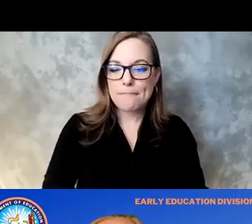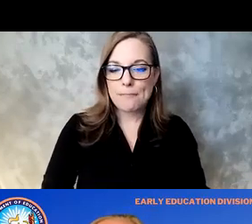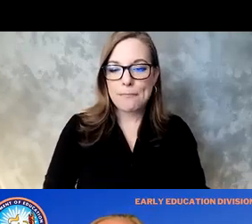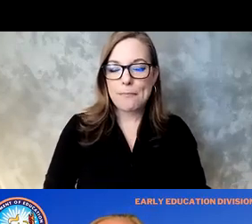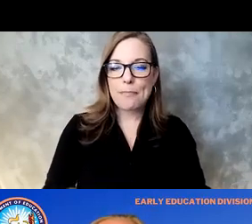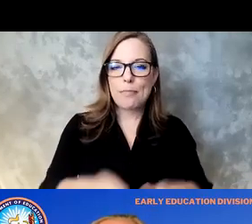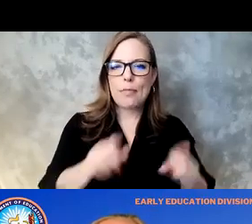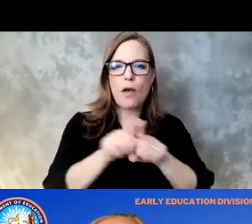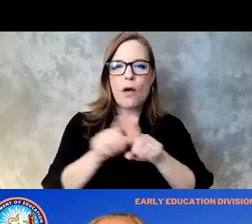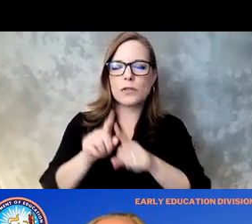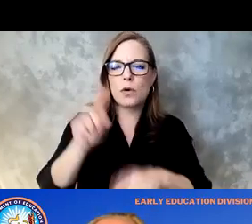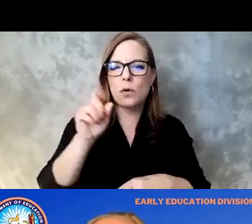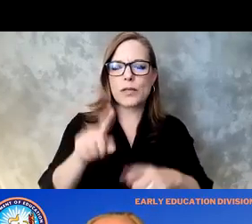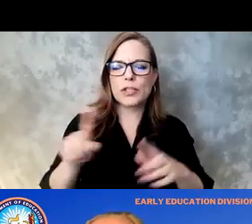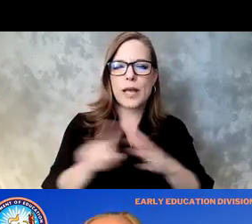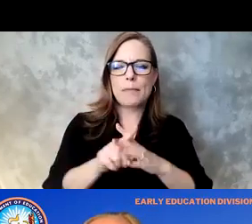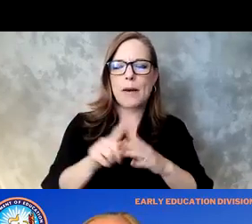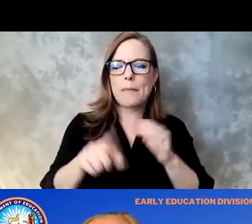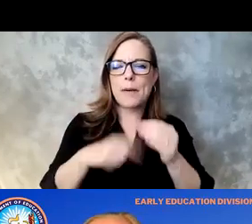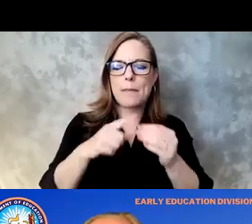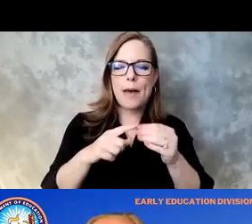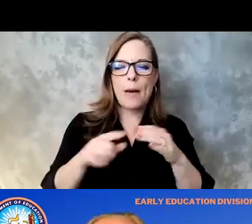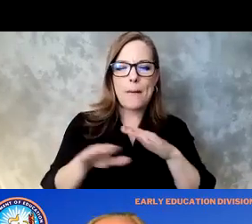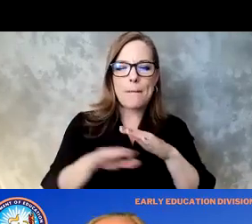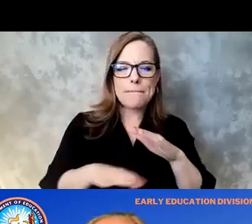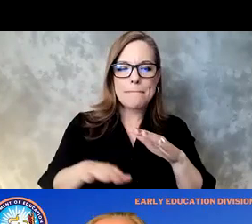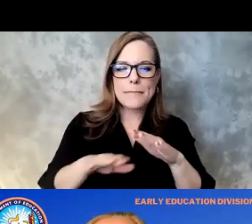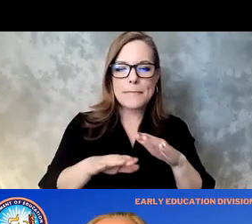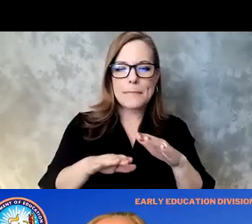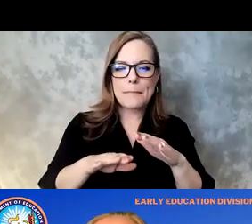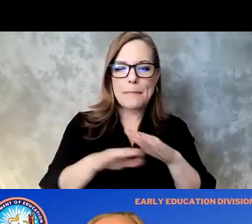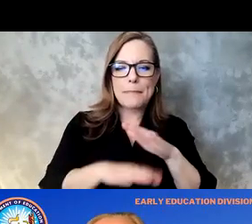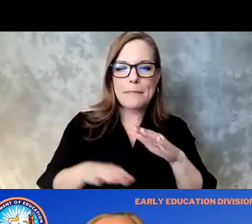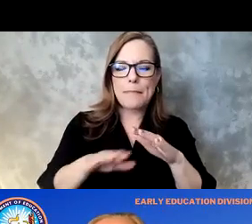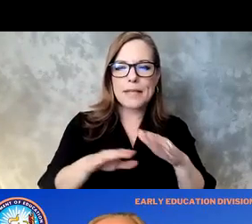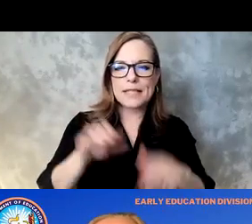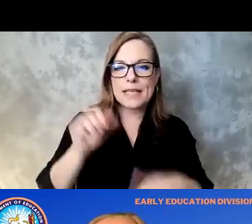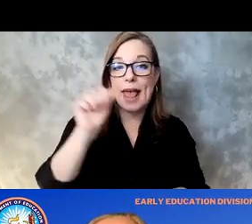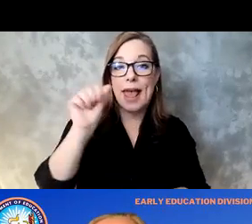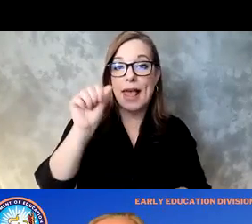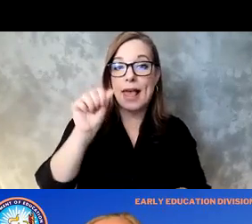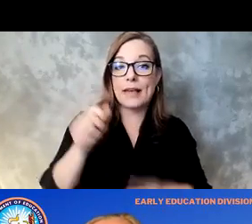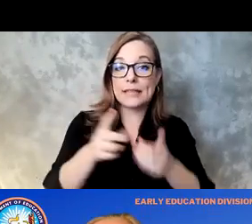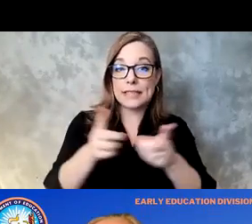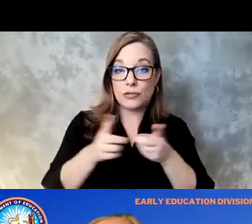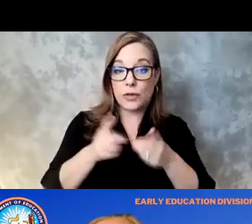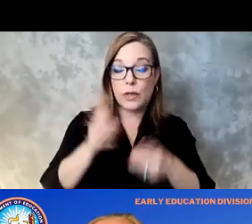a question about basic aid districts and whether basic aid districts will be getting this these